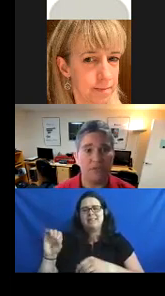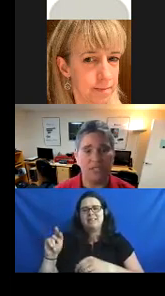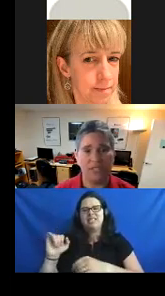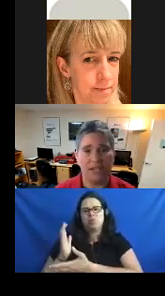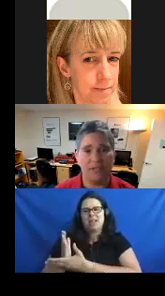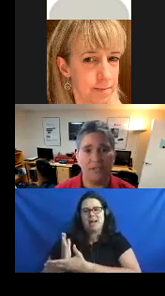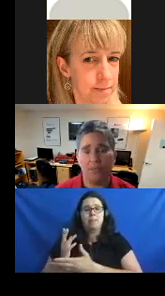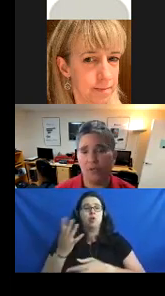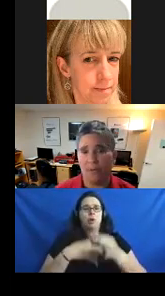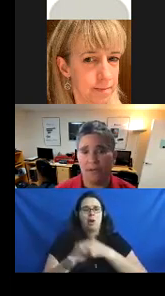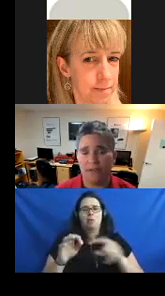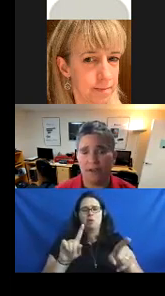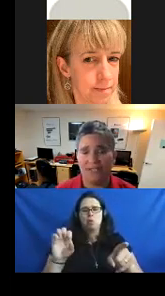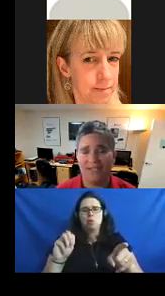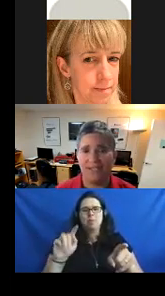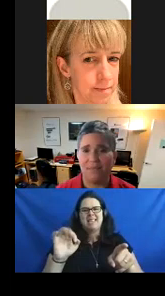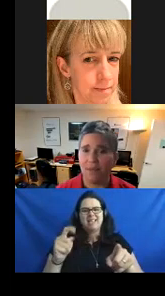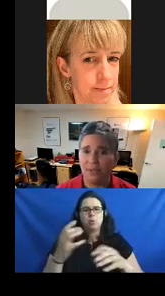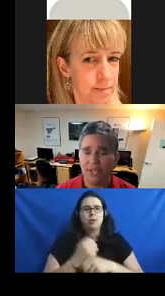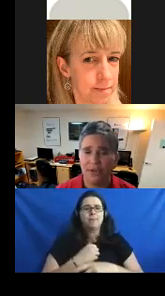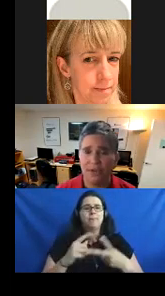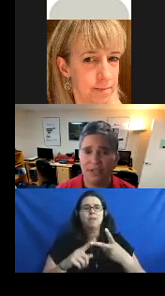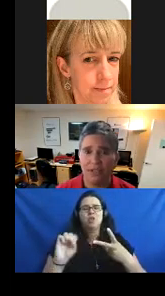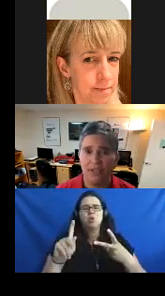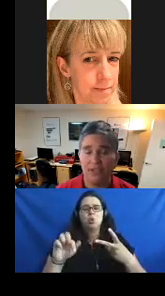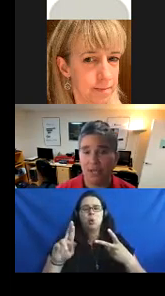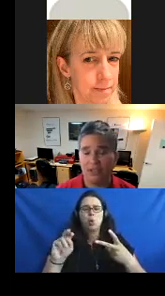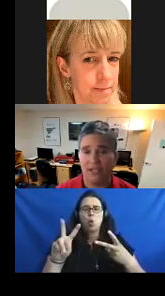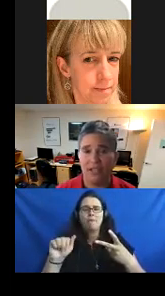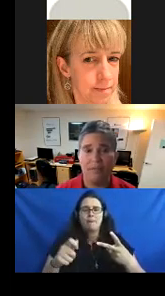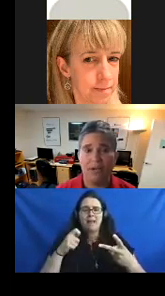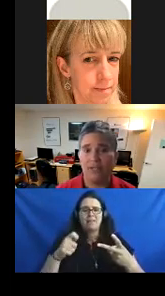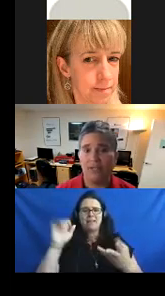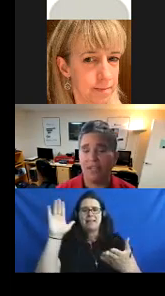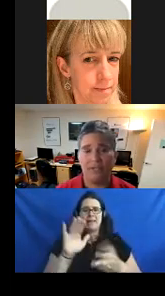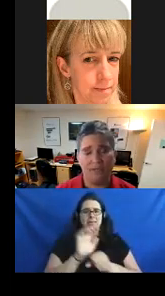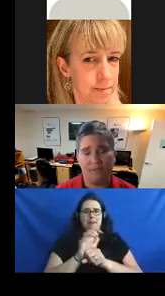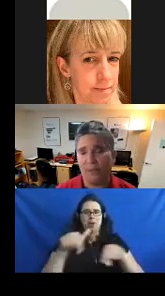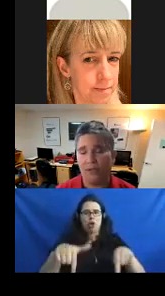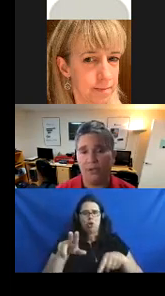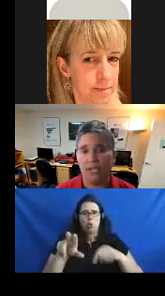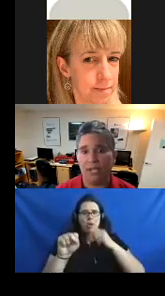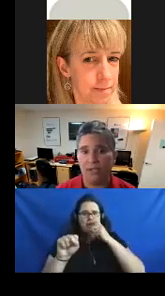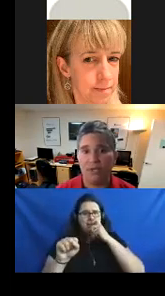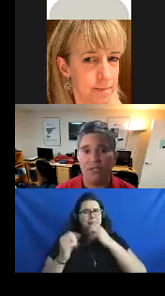REALLY, SUPERNOVA MAGNIFIER IS NOT AS POPULAR IN THE U.S., BUT I WOULD DEFINITELY RECOMMEND LOOKING INTO IT.